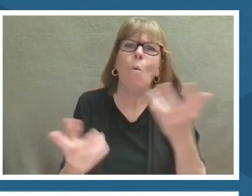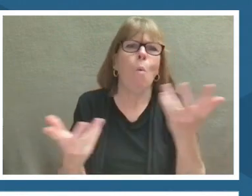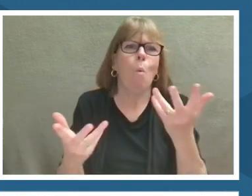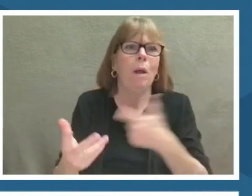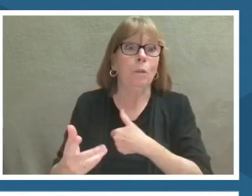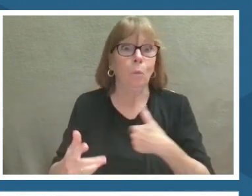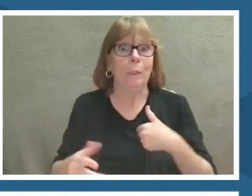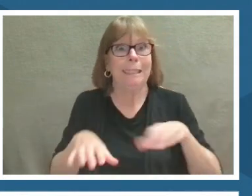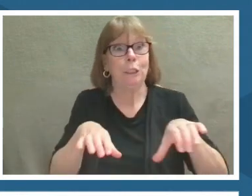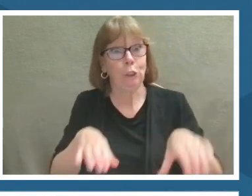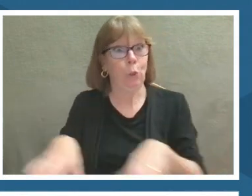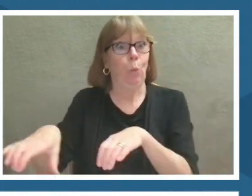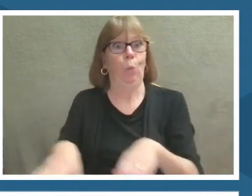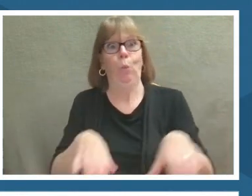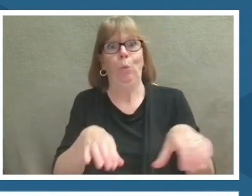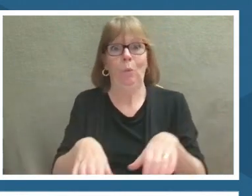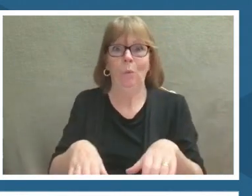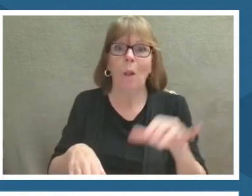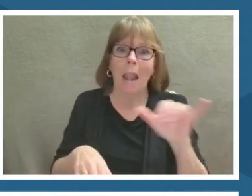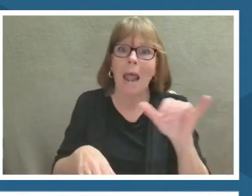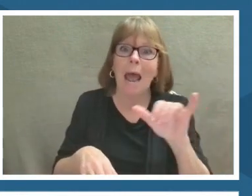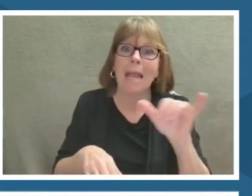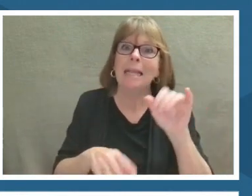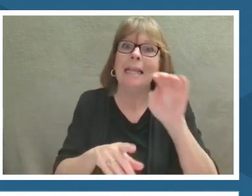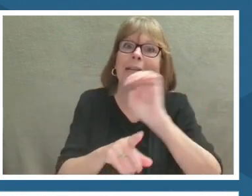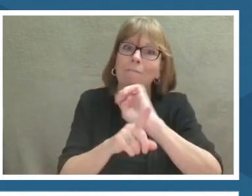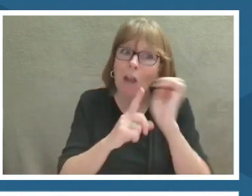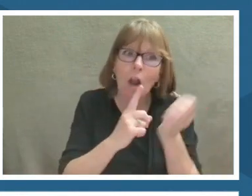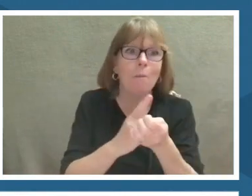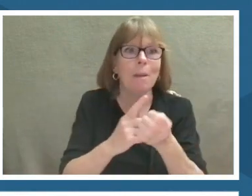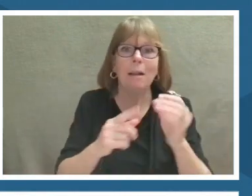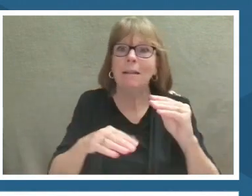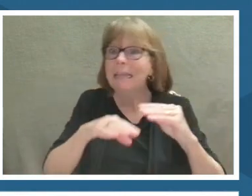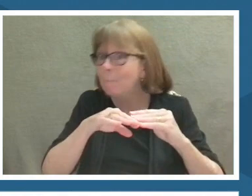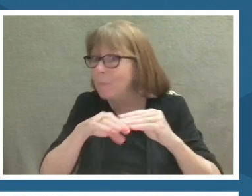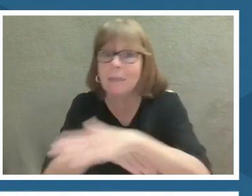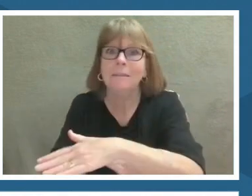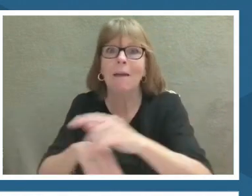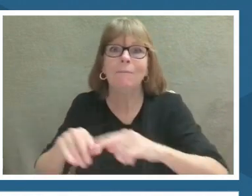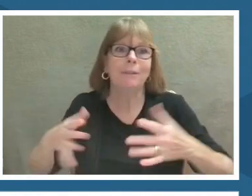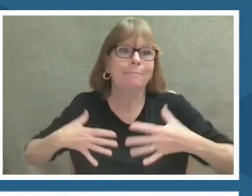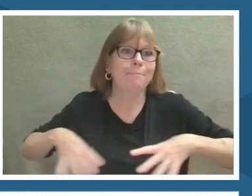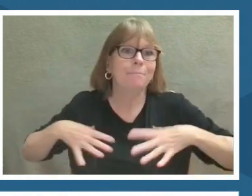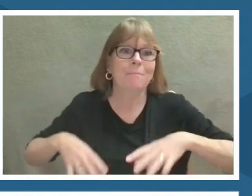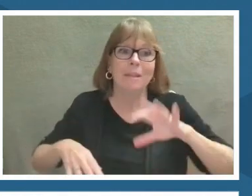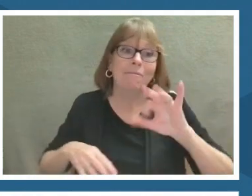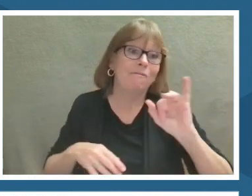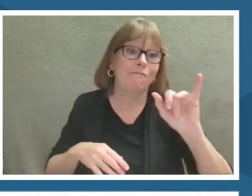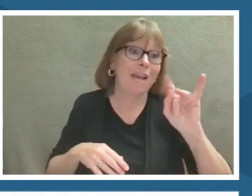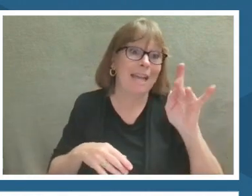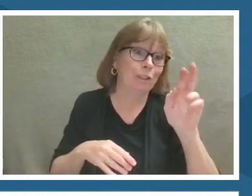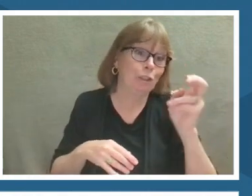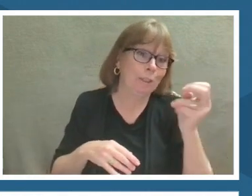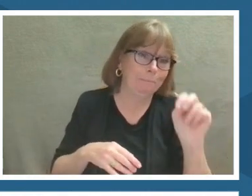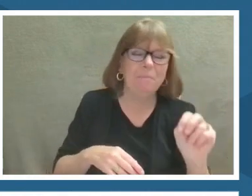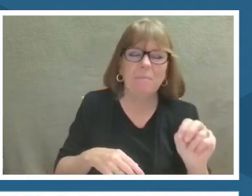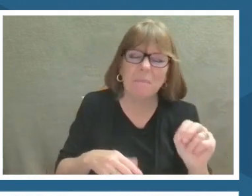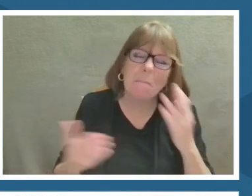um the environmental impacts of fashion so maybe we have some time to talk about